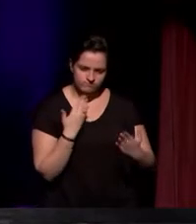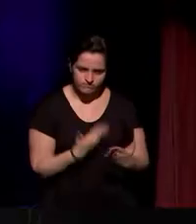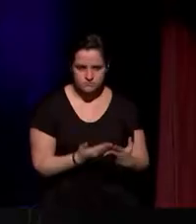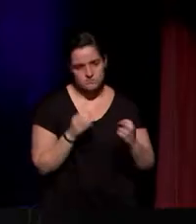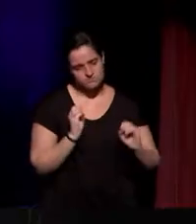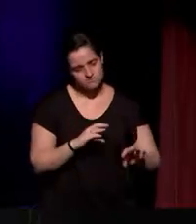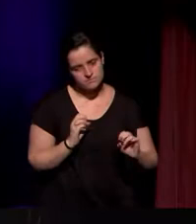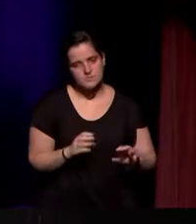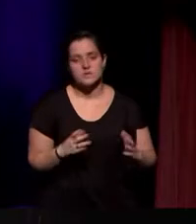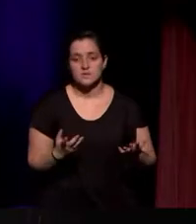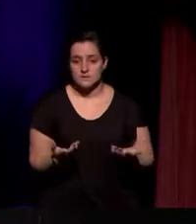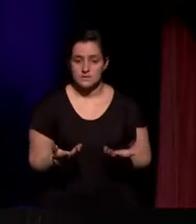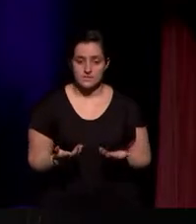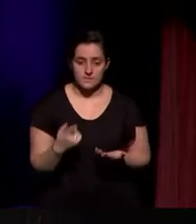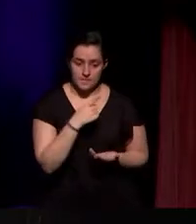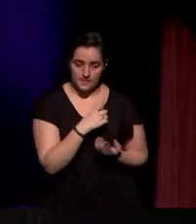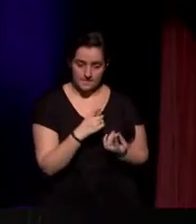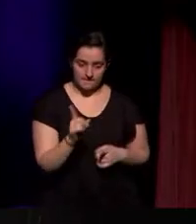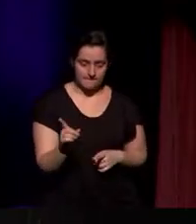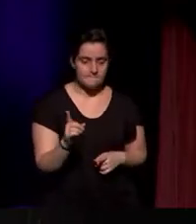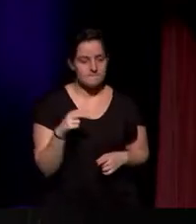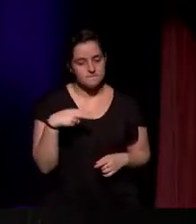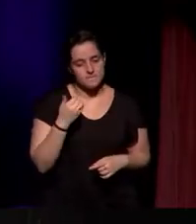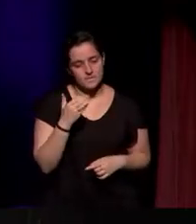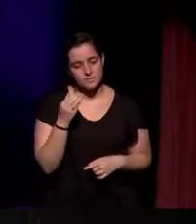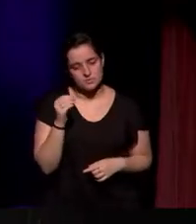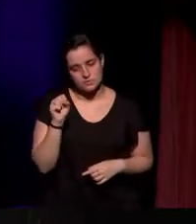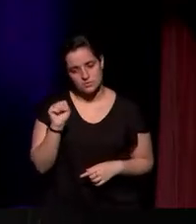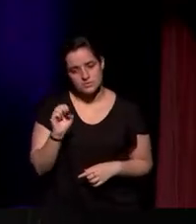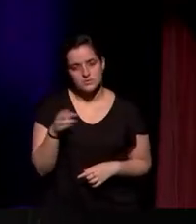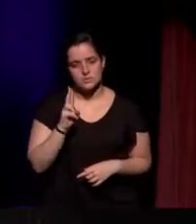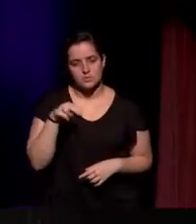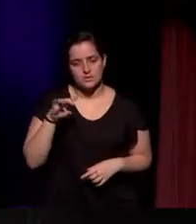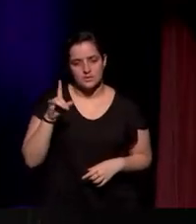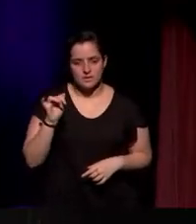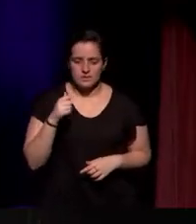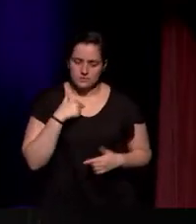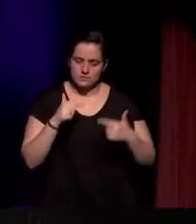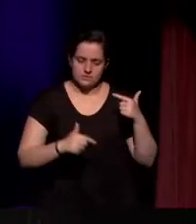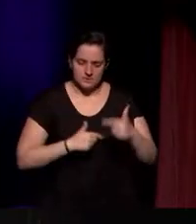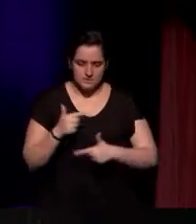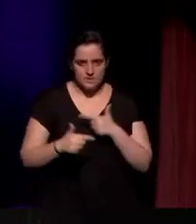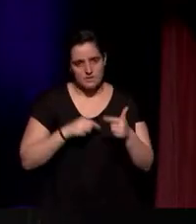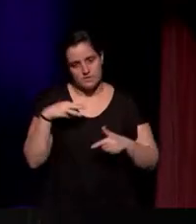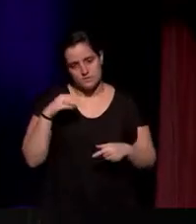In a United Nations mission, where he worked, in Mozambique, he always followed